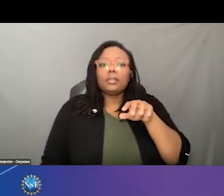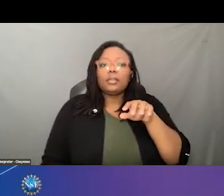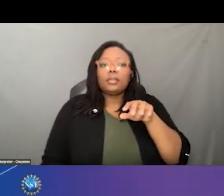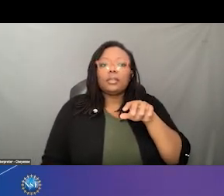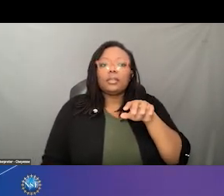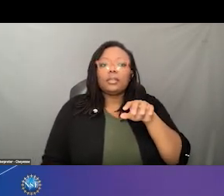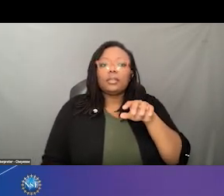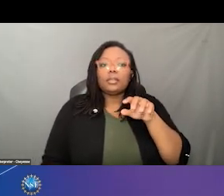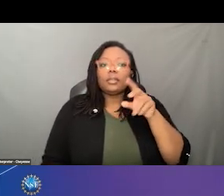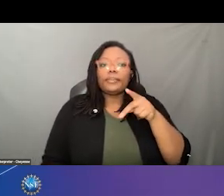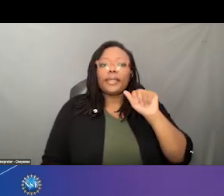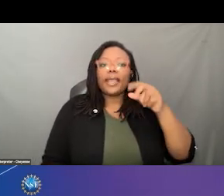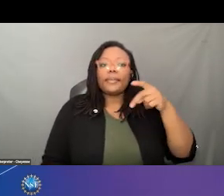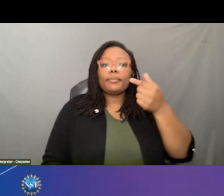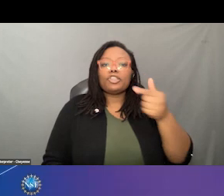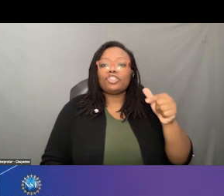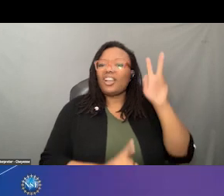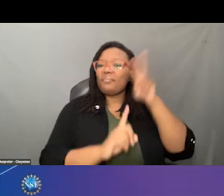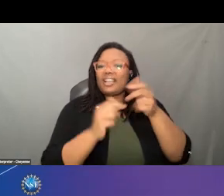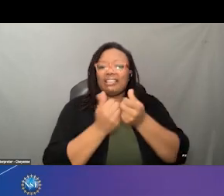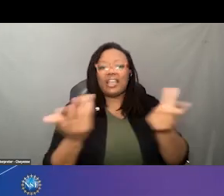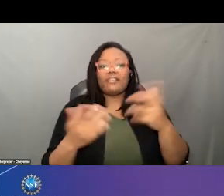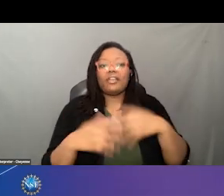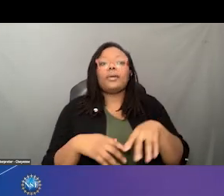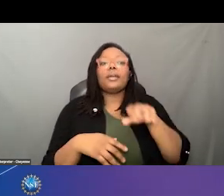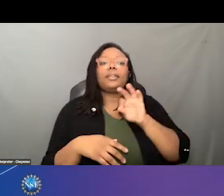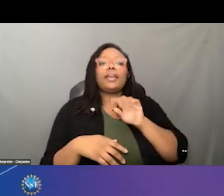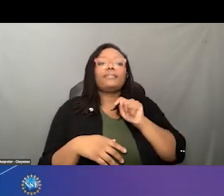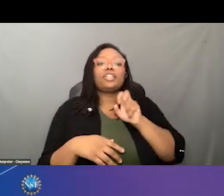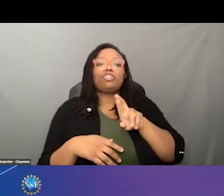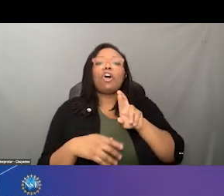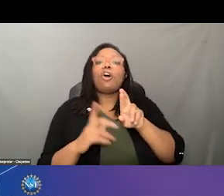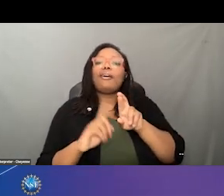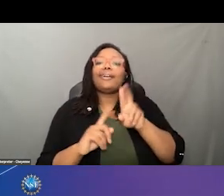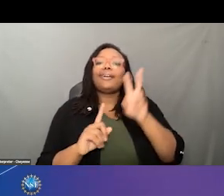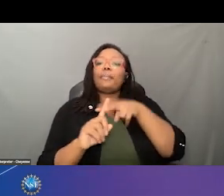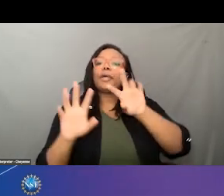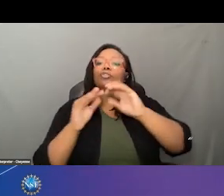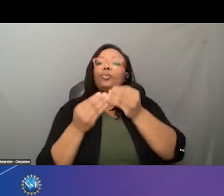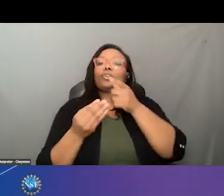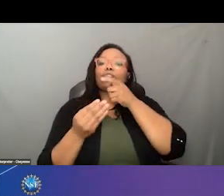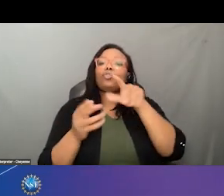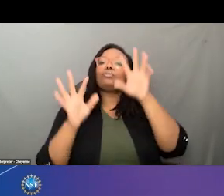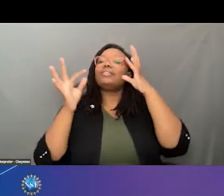And the FTR, the Federal Travel Regulations, they apply to those organizations that choose